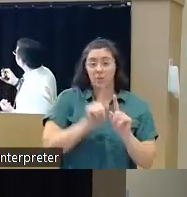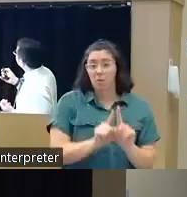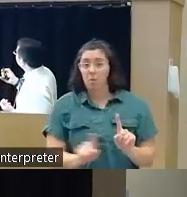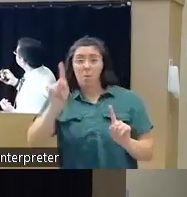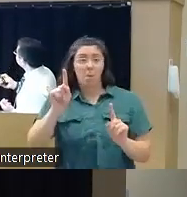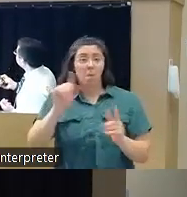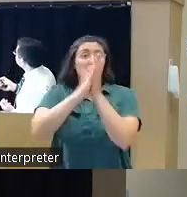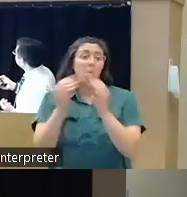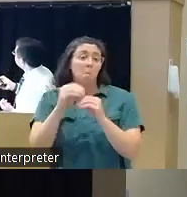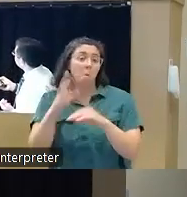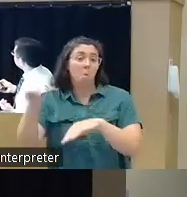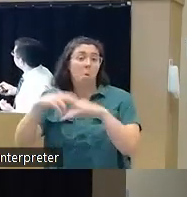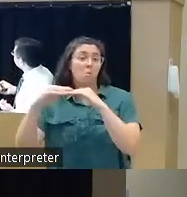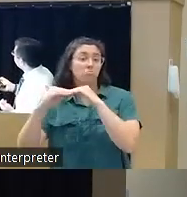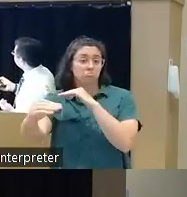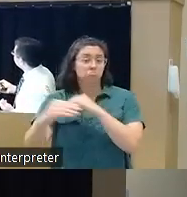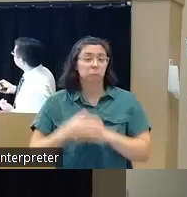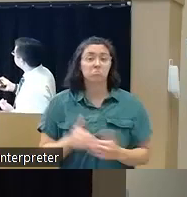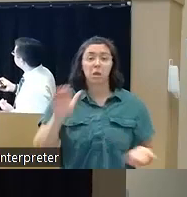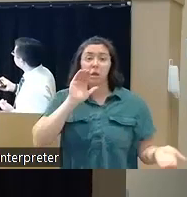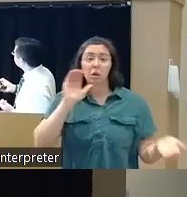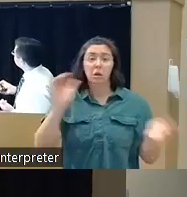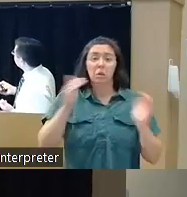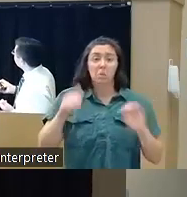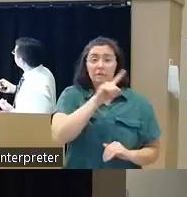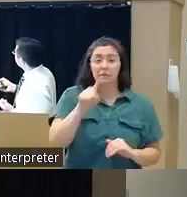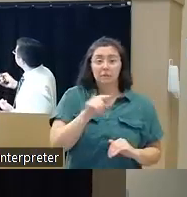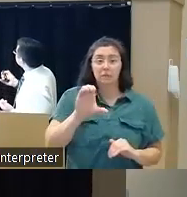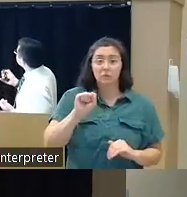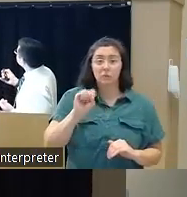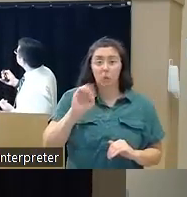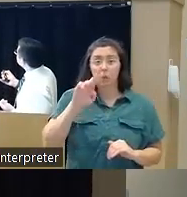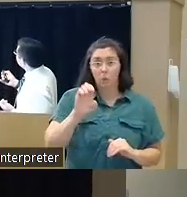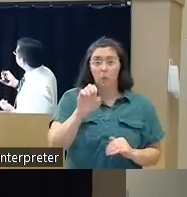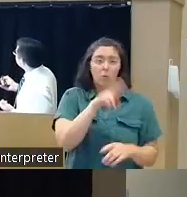normal actually this is on you know compared this is a z-scored normative scale so we were able to